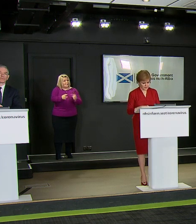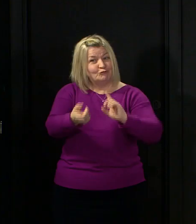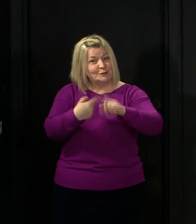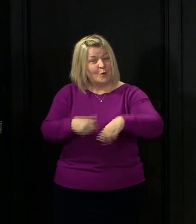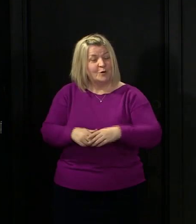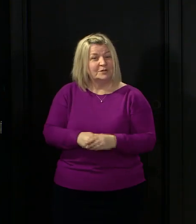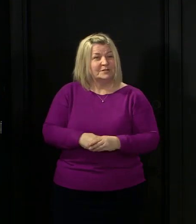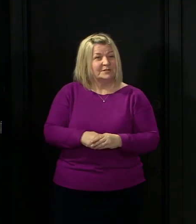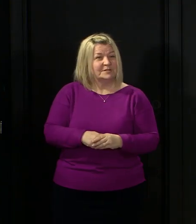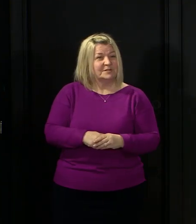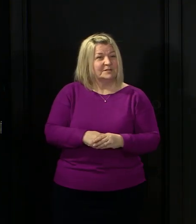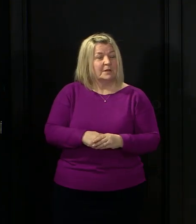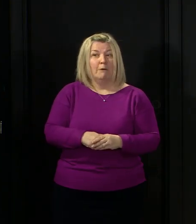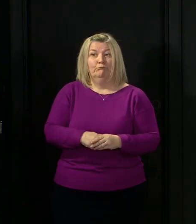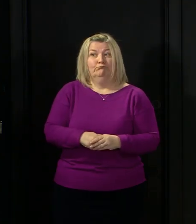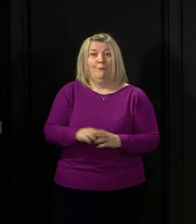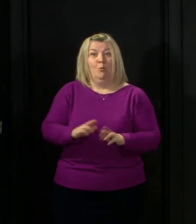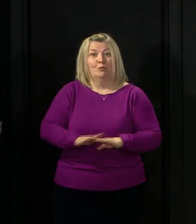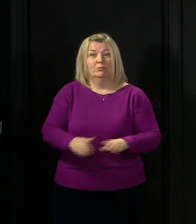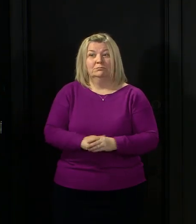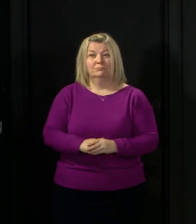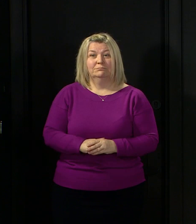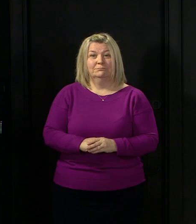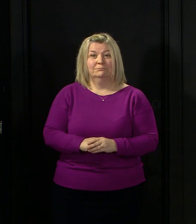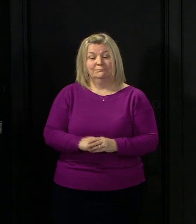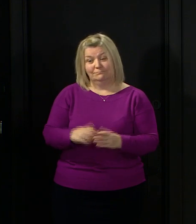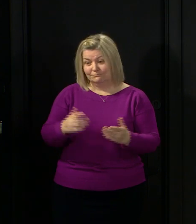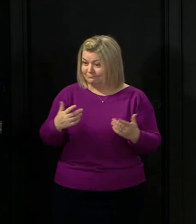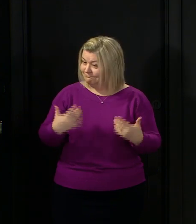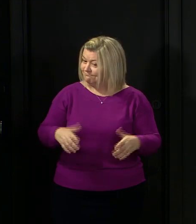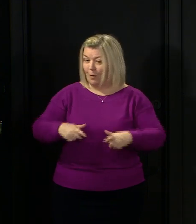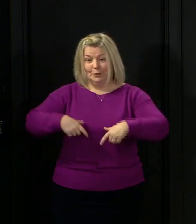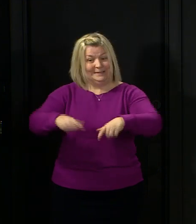Well I certainly hope not. I will continue to do what I have been doing, which is be